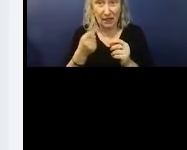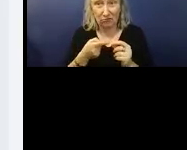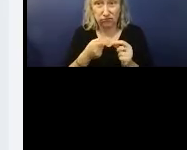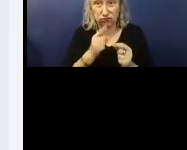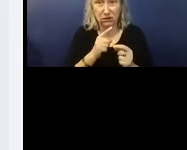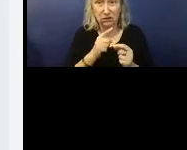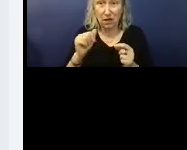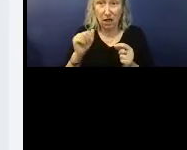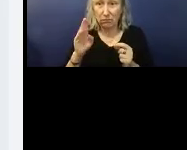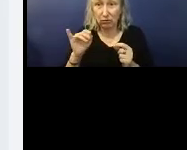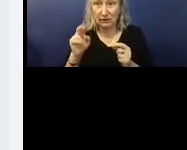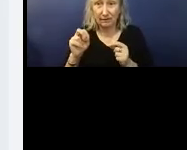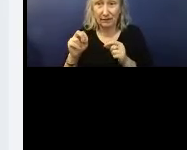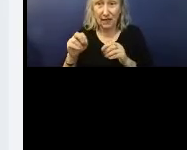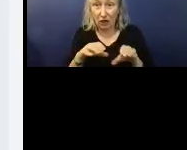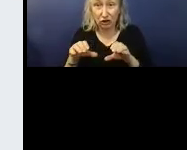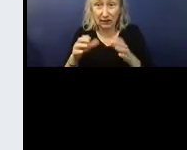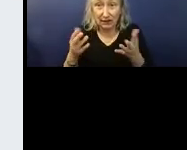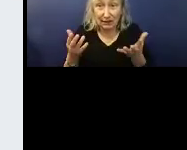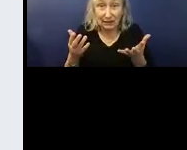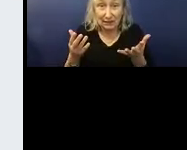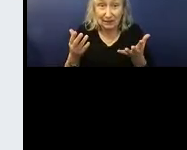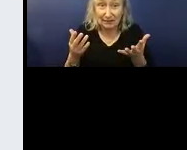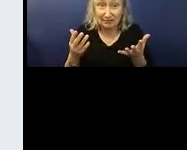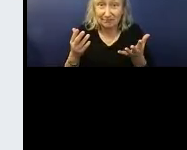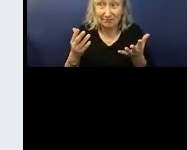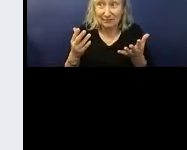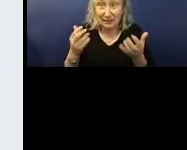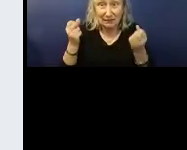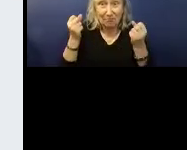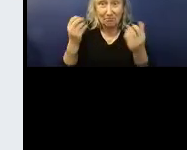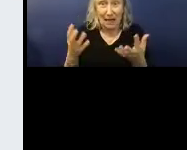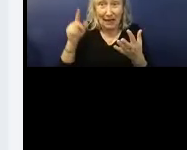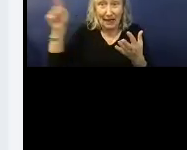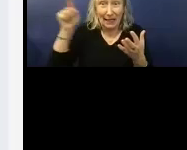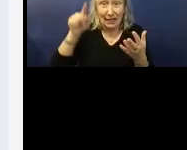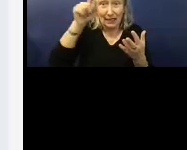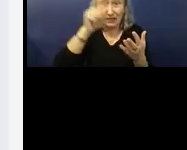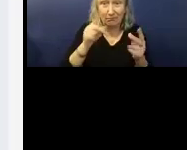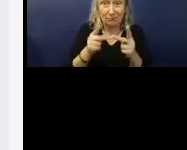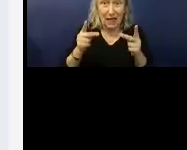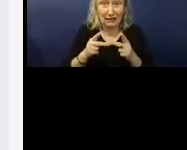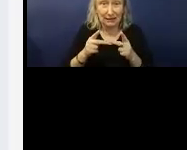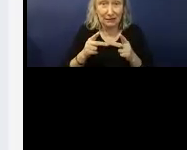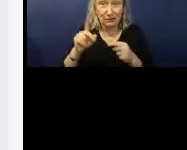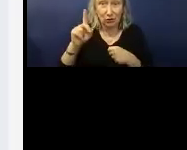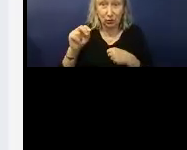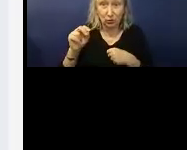There's, I guess there's a handful of licensed entities that are employed by facilities and they're conducting, I mean,